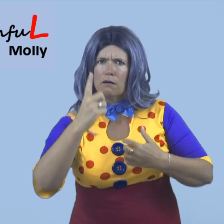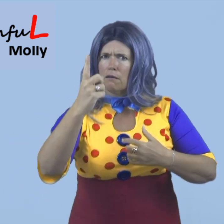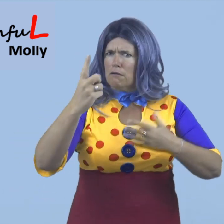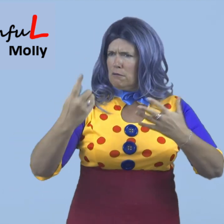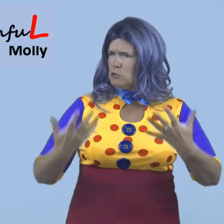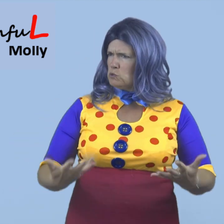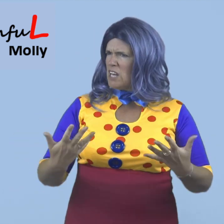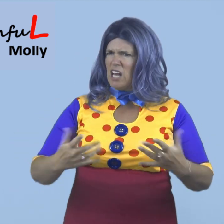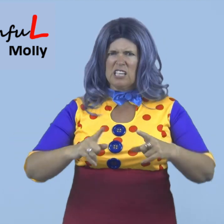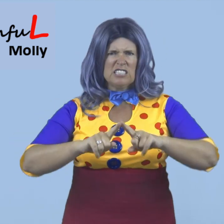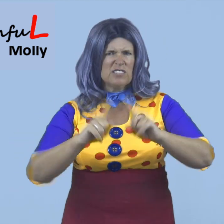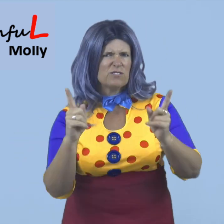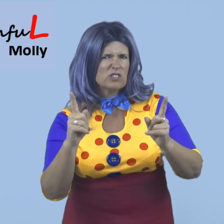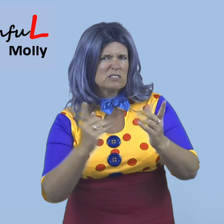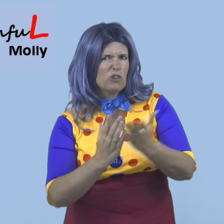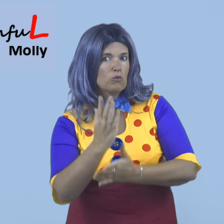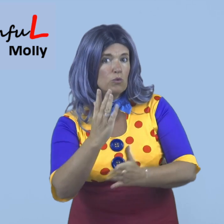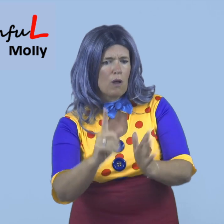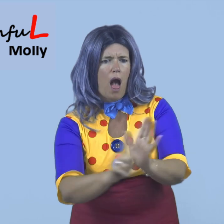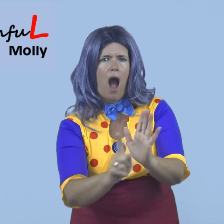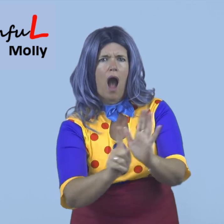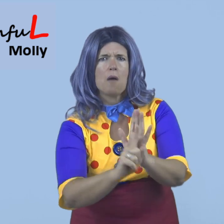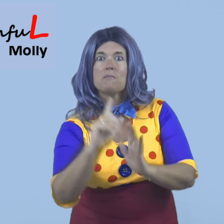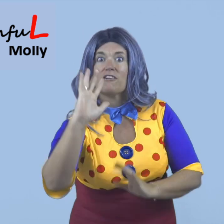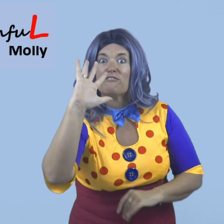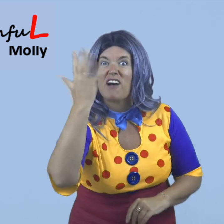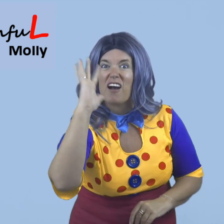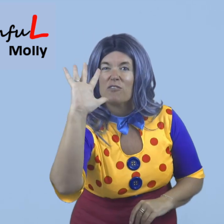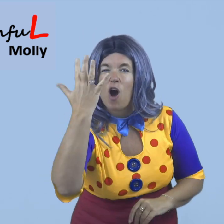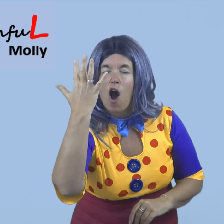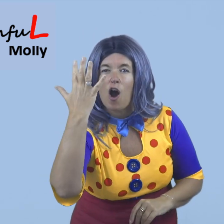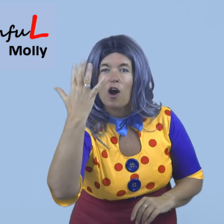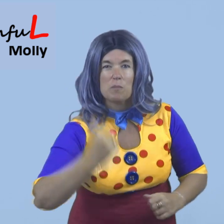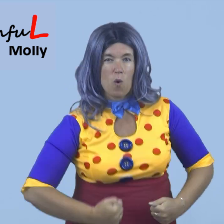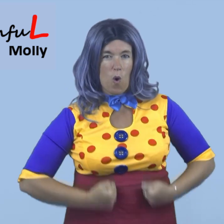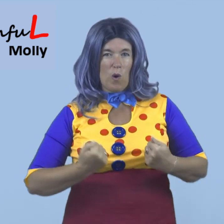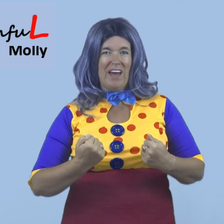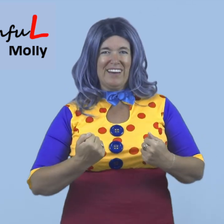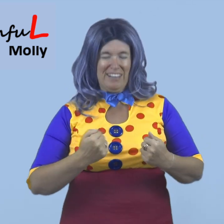Today was different, Meg was woken by the loud ringing of her alarm clock at 5 o’clock.